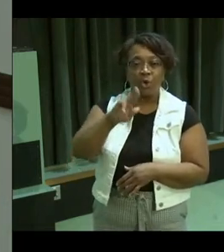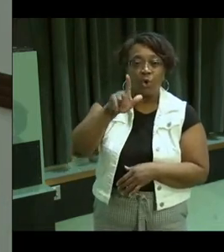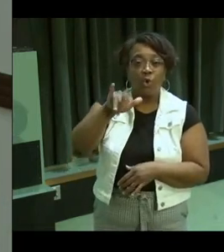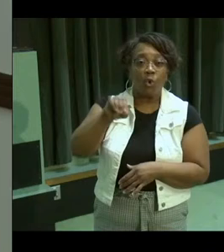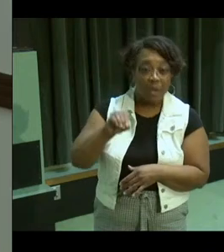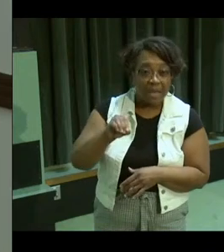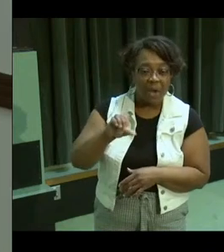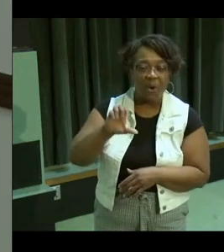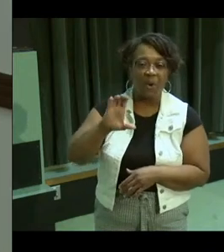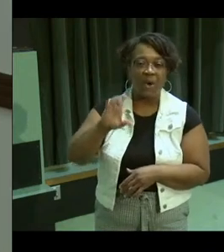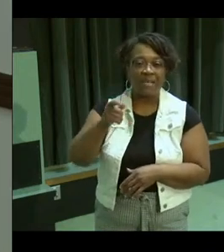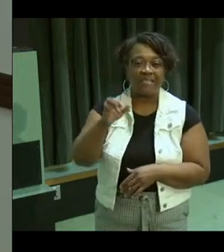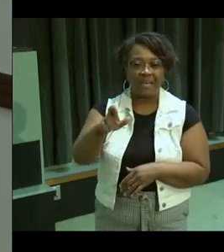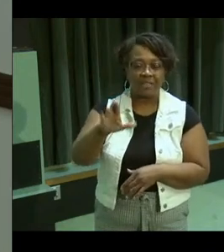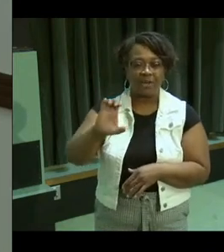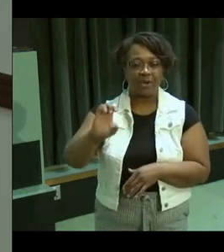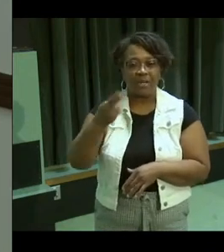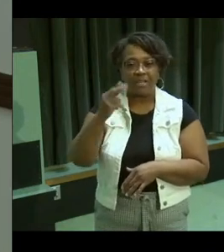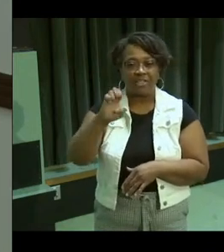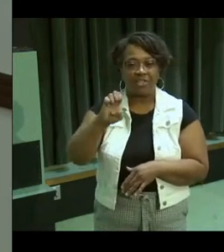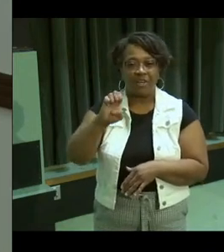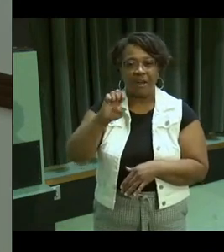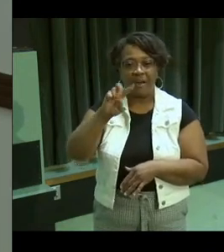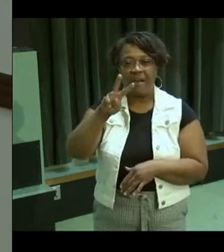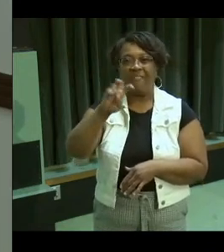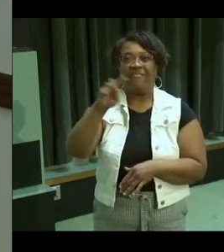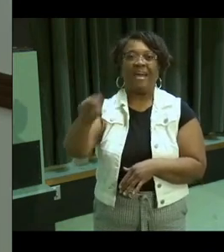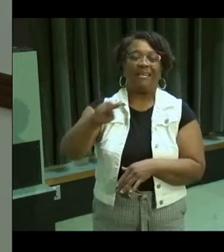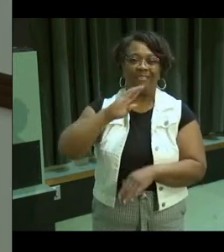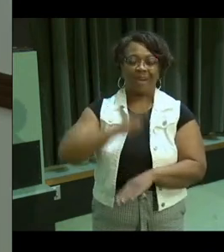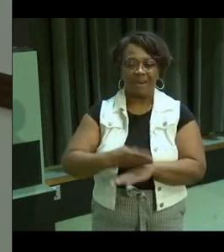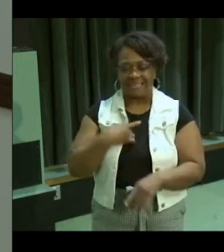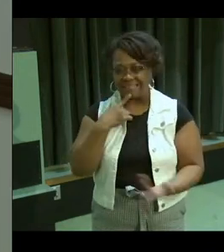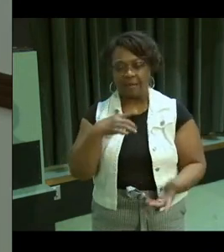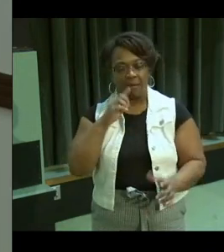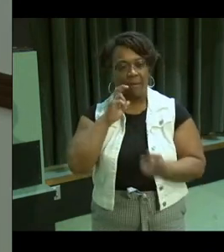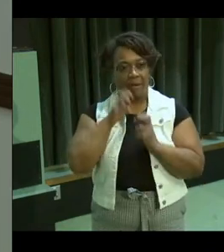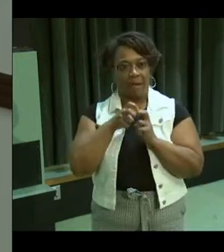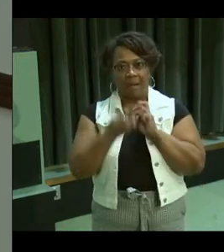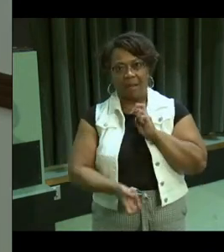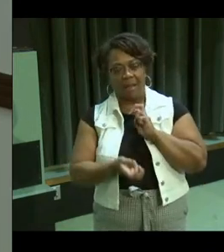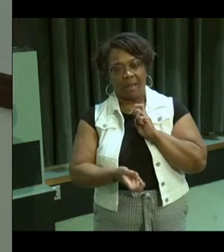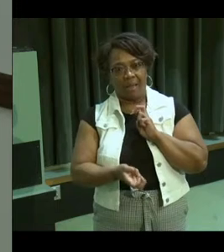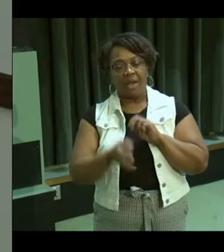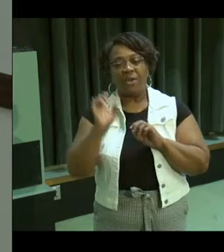you're Julio Cesar Chavez's